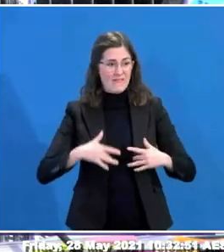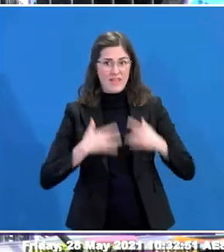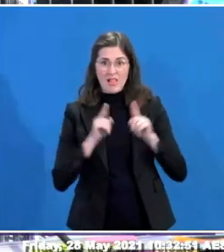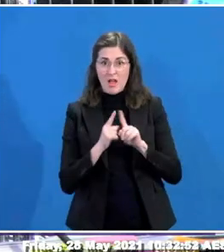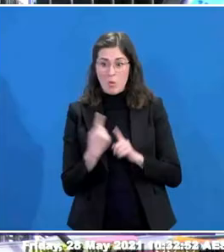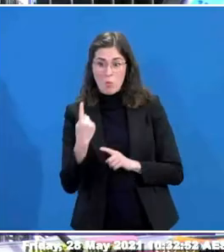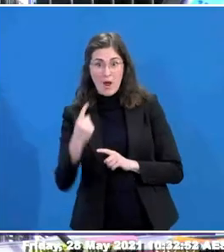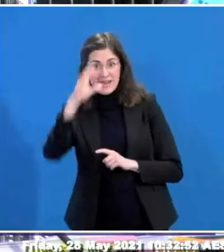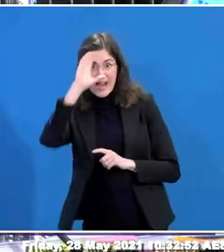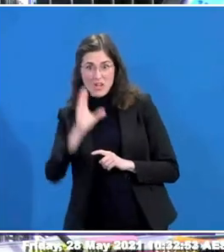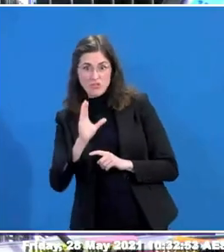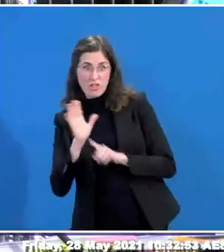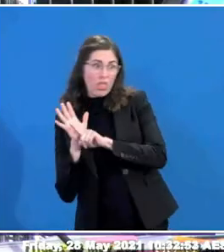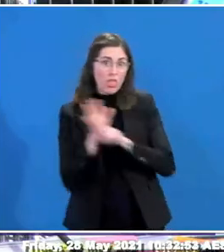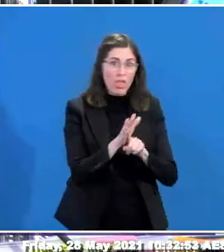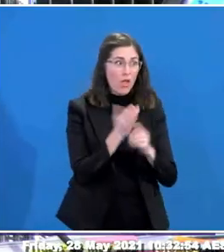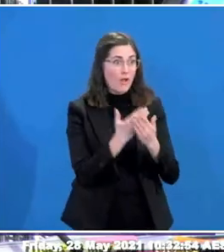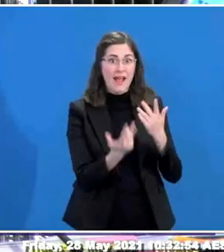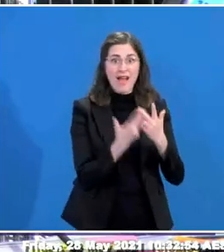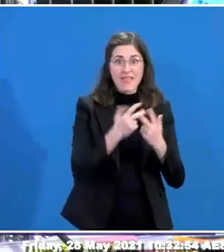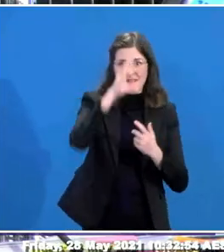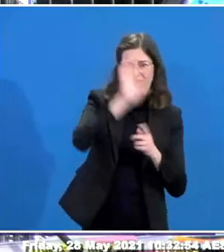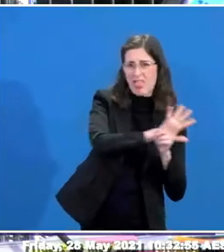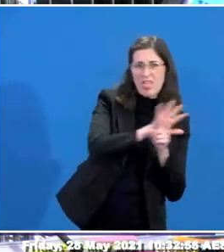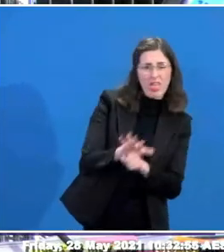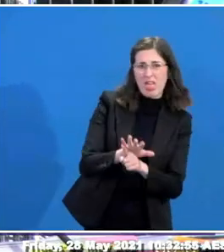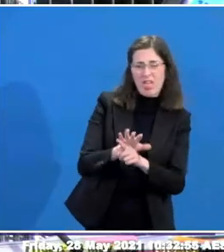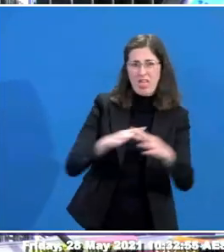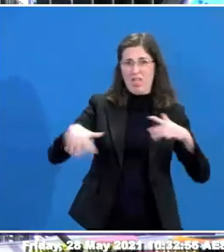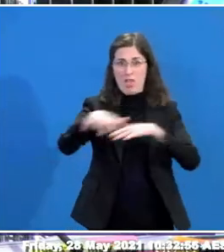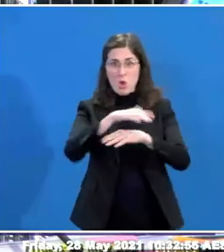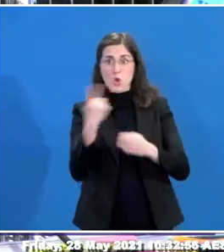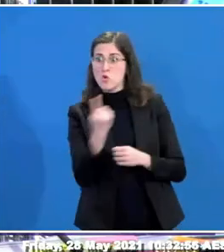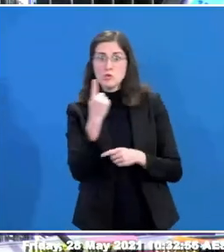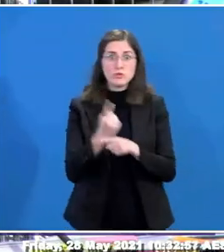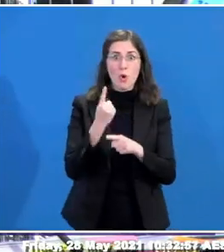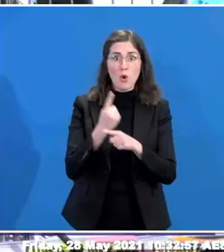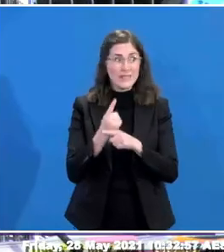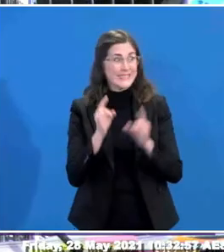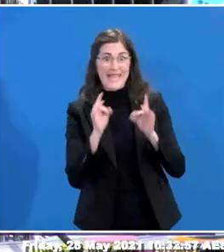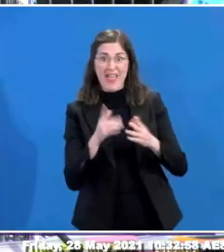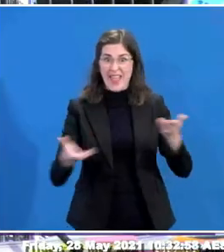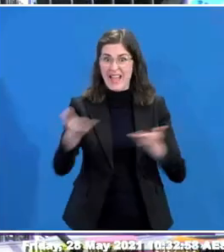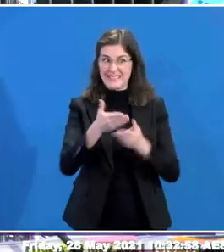is picking fault with them and it is alleged this behaviour starts with SP1. Yes. You will have read that?